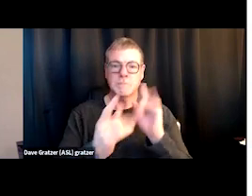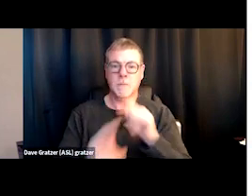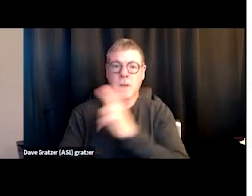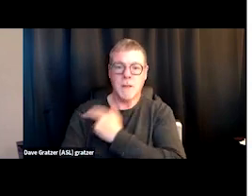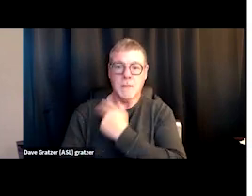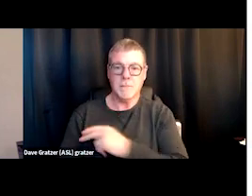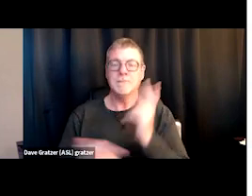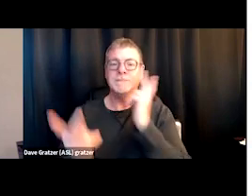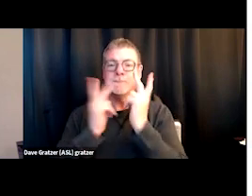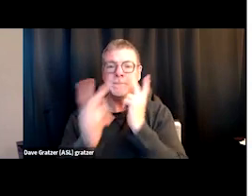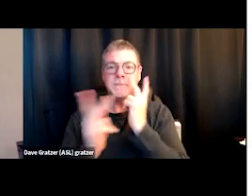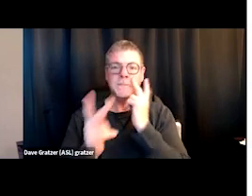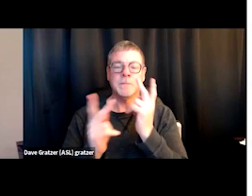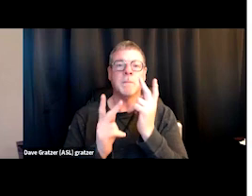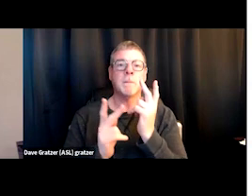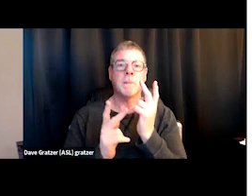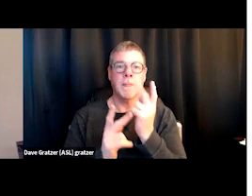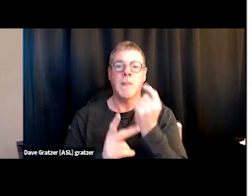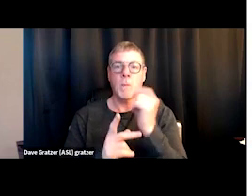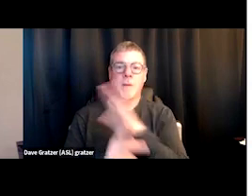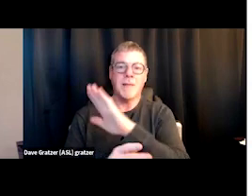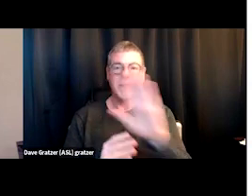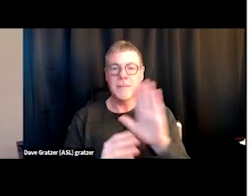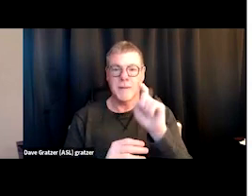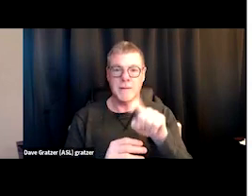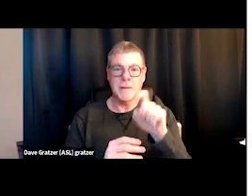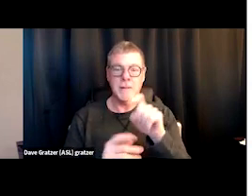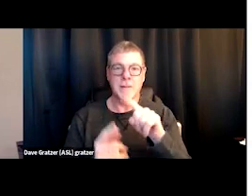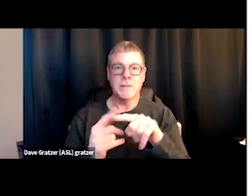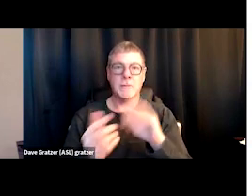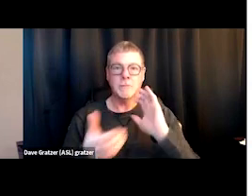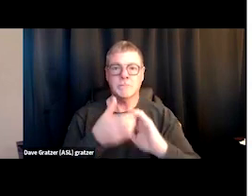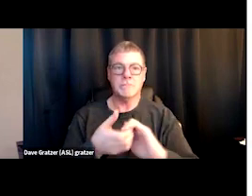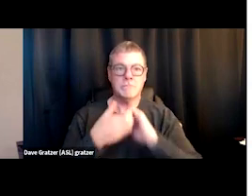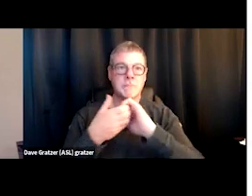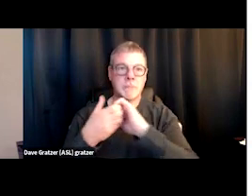to see what their needs and desire to enter into partnerships was.